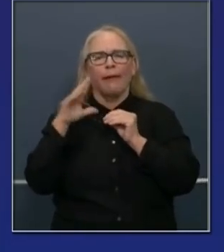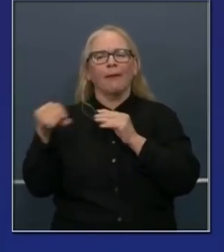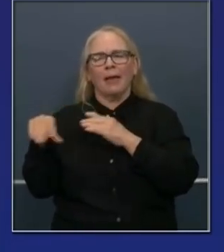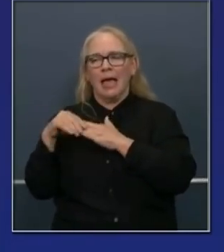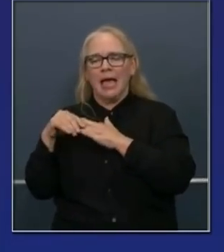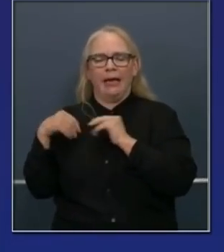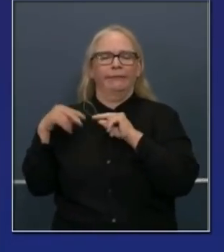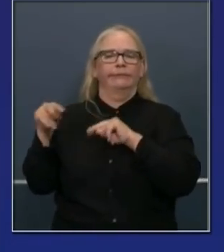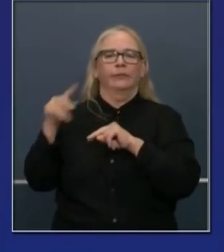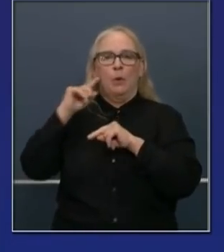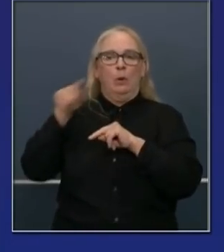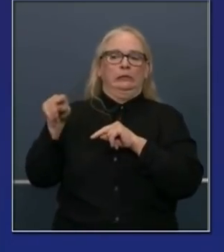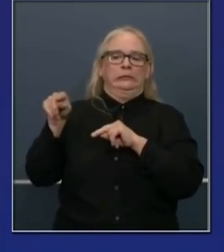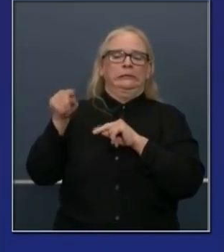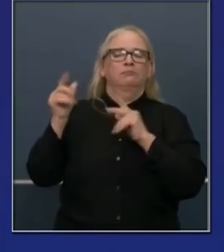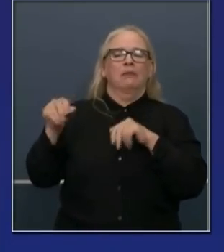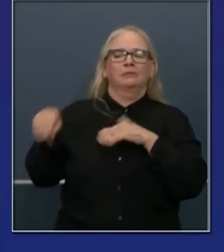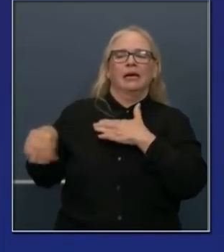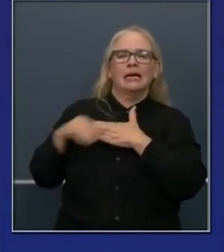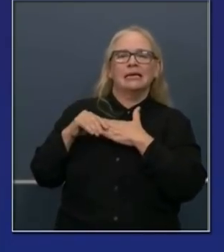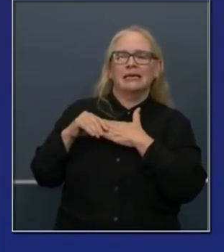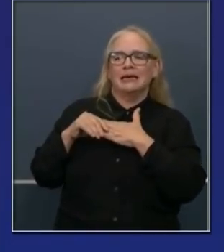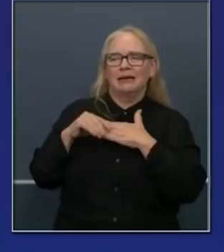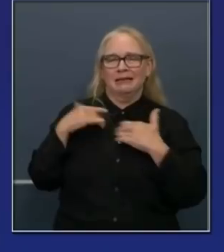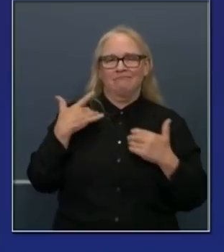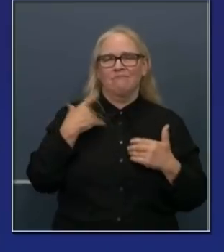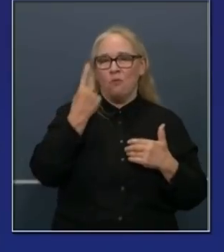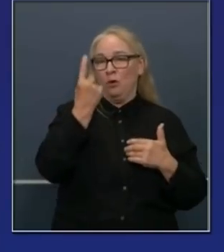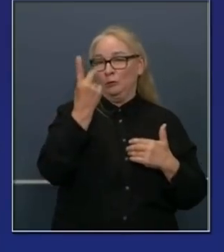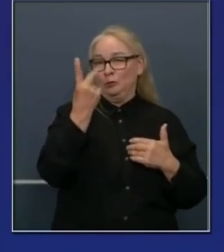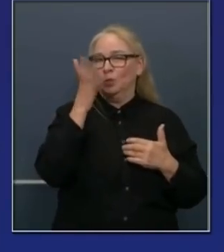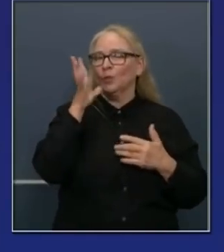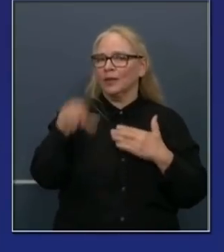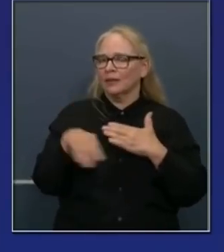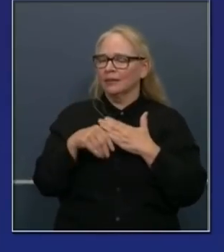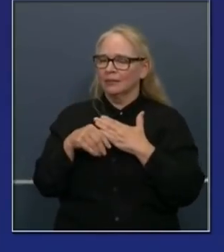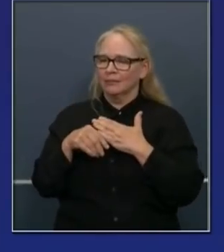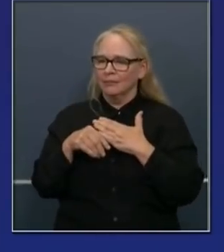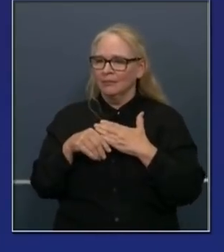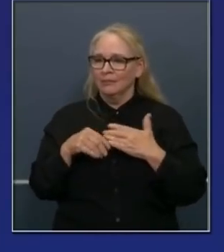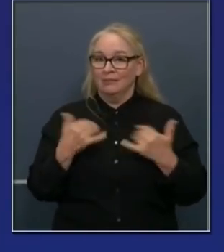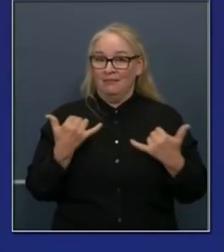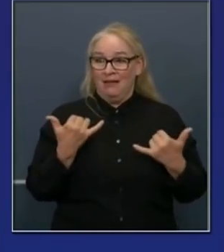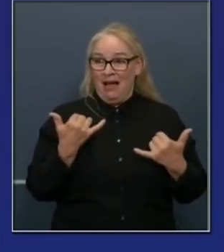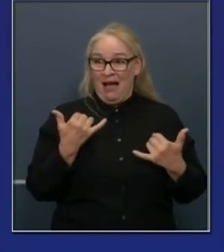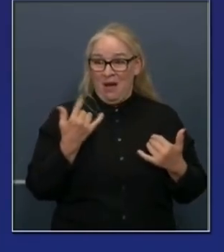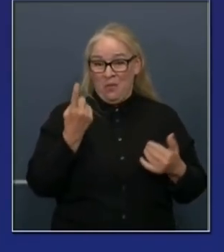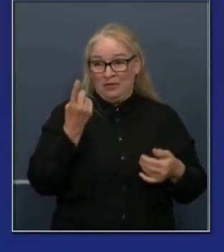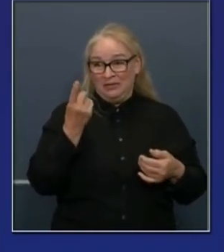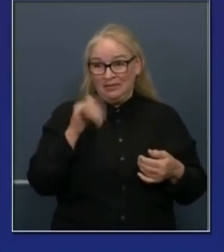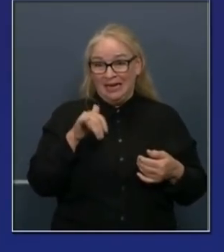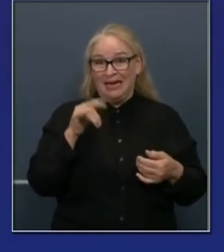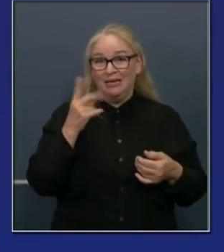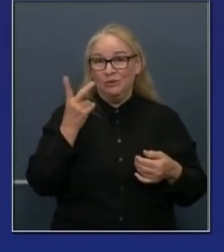OUR MONITORING LIST. 32 COUNTIES LIKELY 33. WE'RE MONITORING TWO OUR TWO OTHERS AND I EXPECT TO ANTICIPATE A COUNTY OR TWO